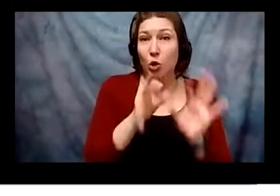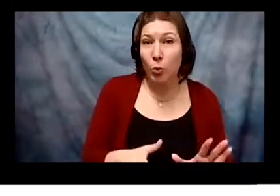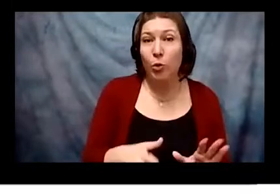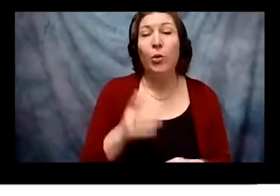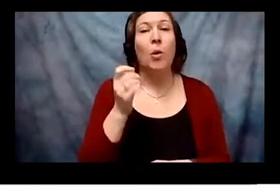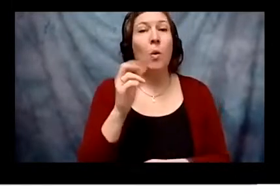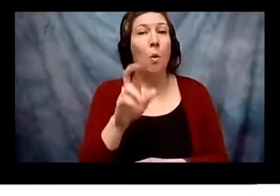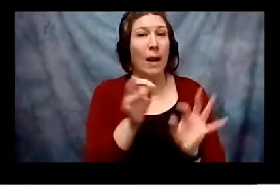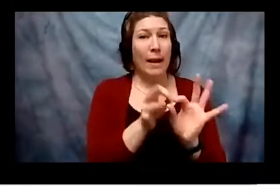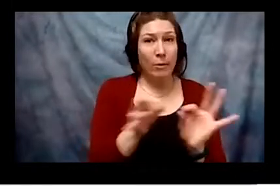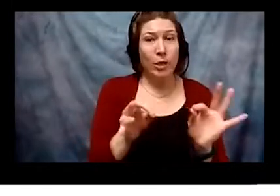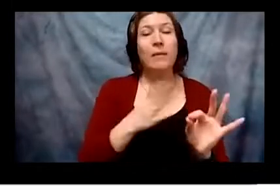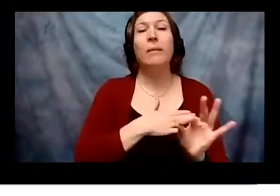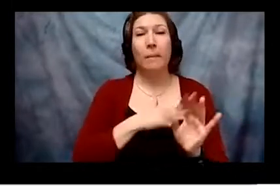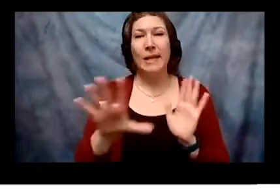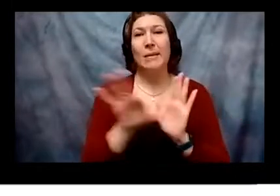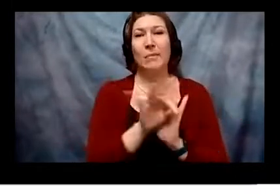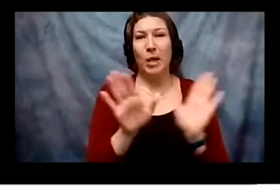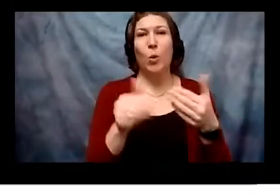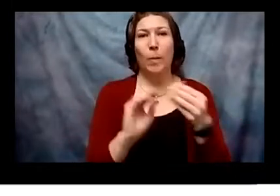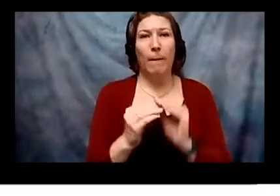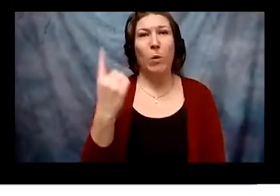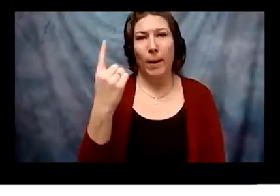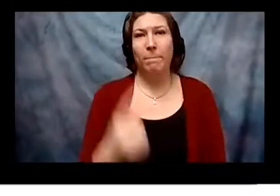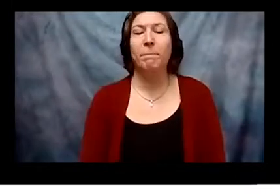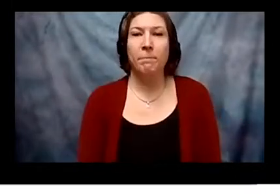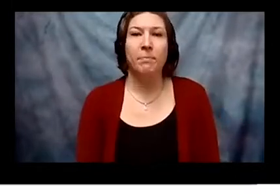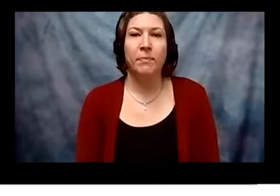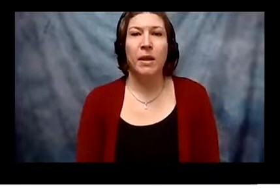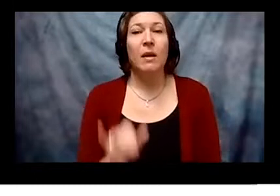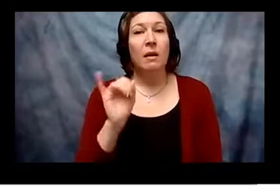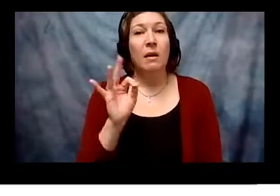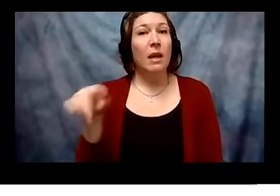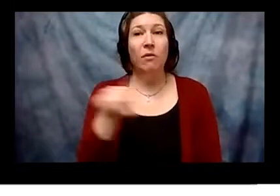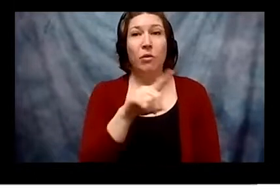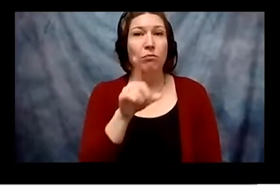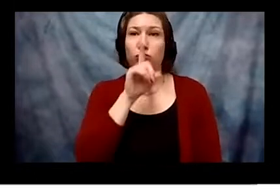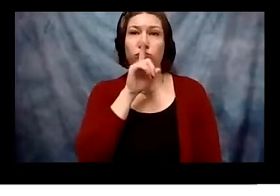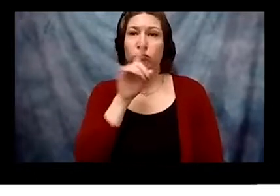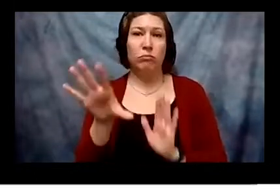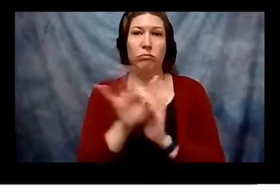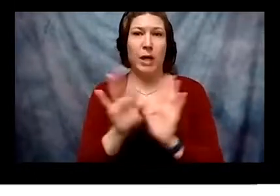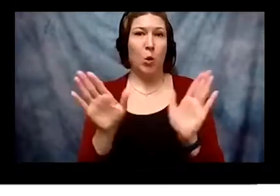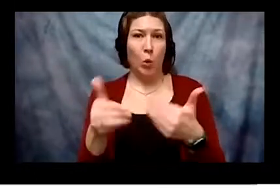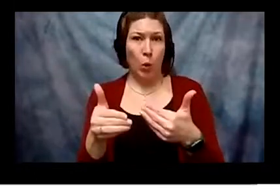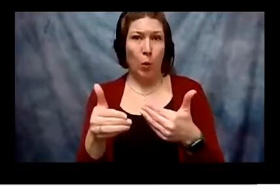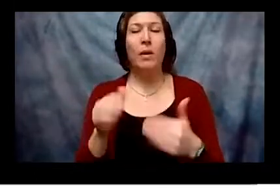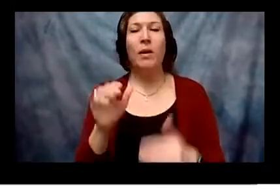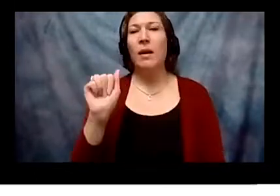please choose to enter breakout room number one. If you don't choose a room, just know that Amanda will start randomly assigning you